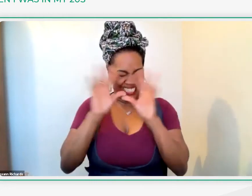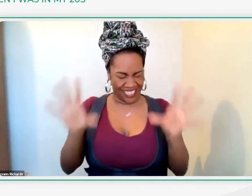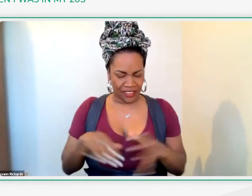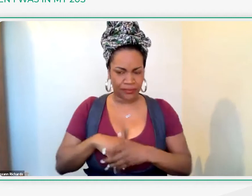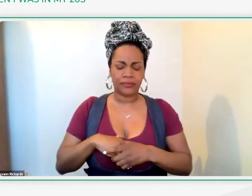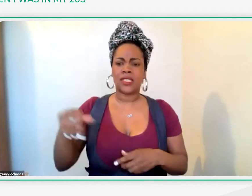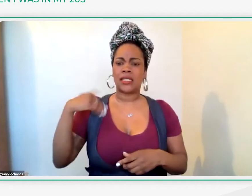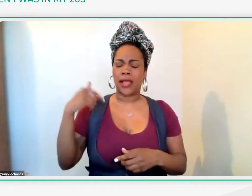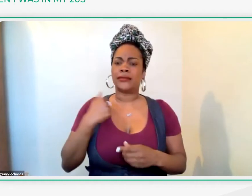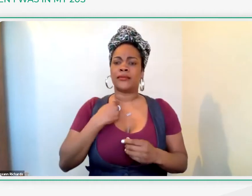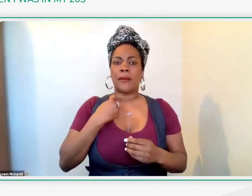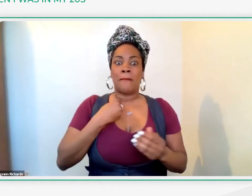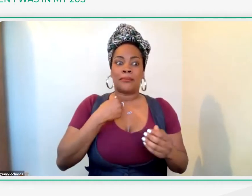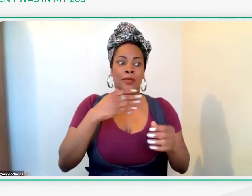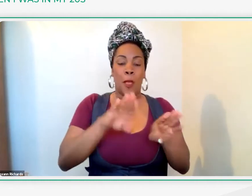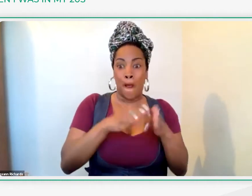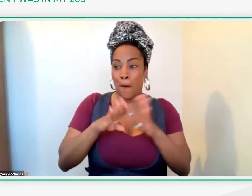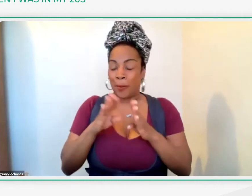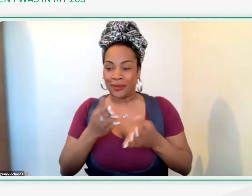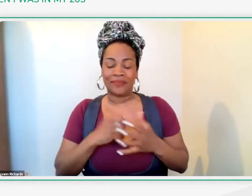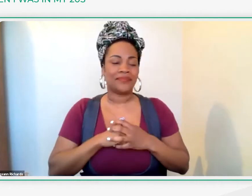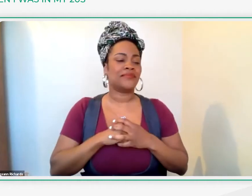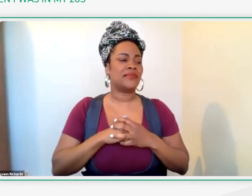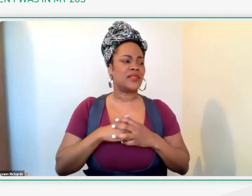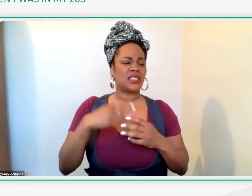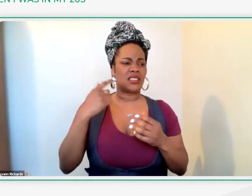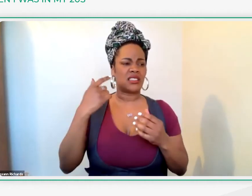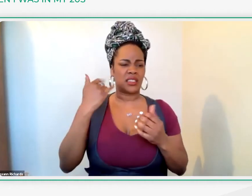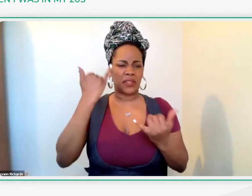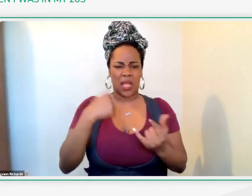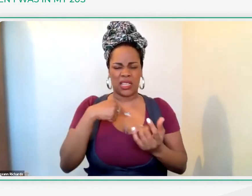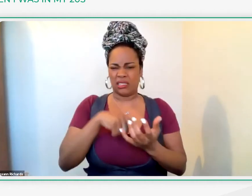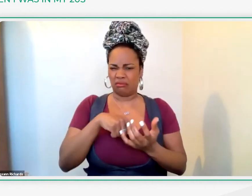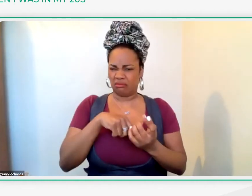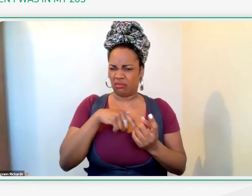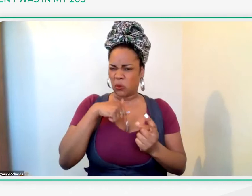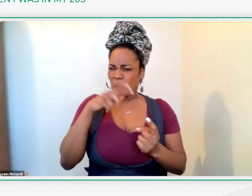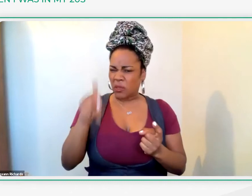I remember something very clearly from my own experience.